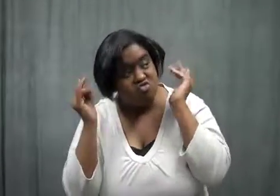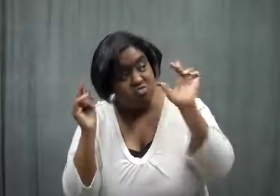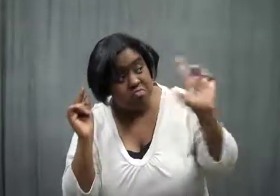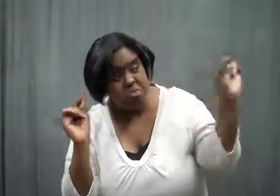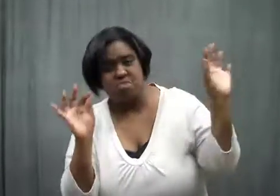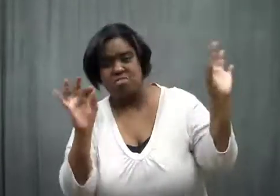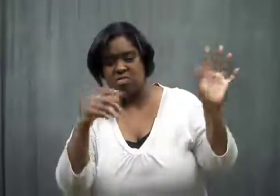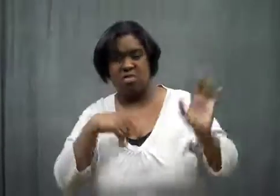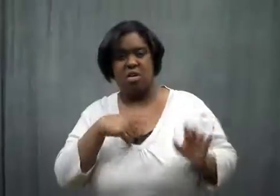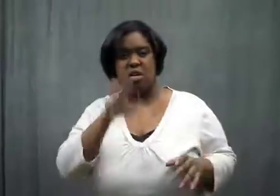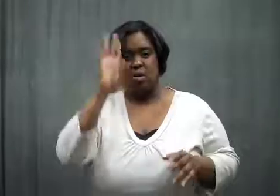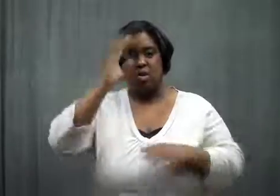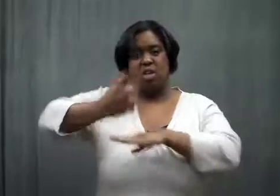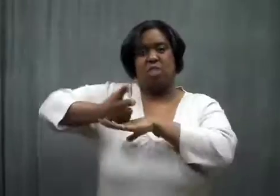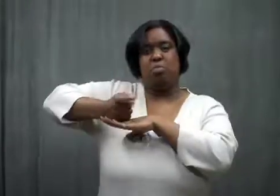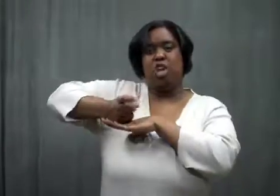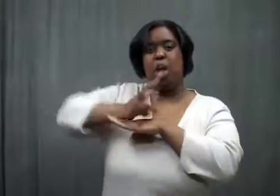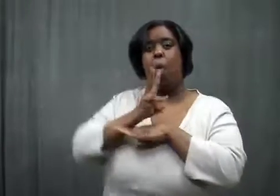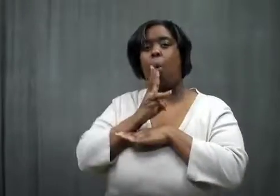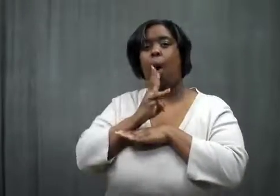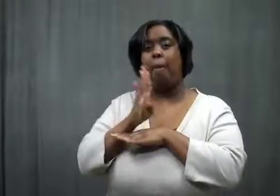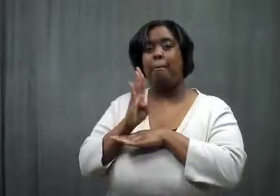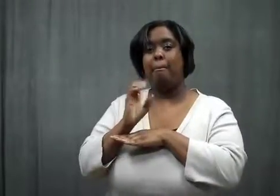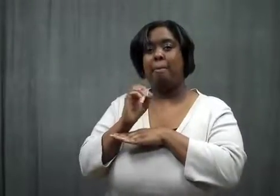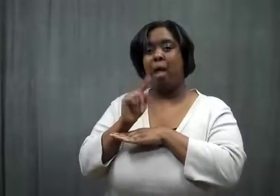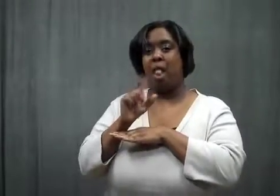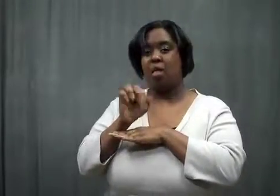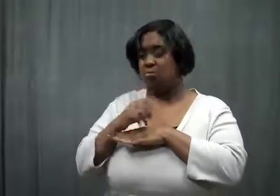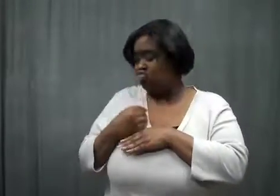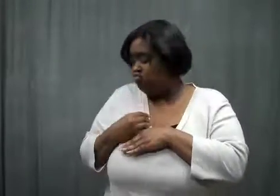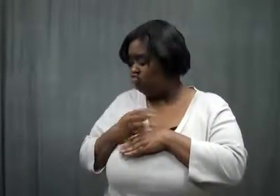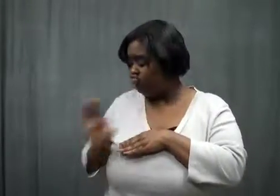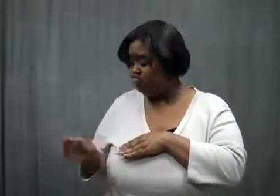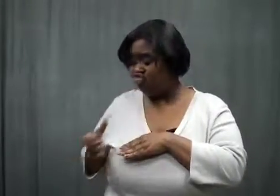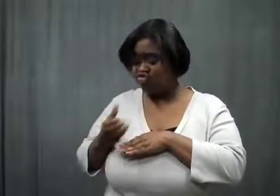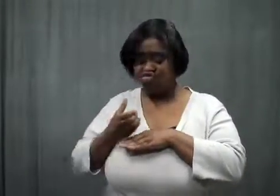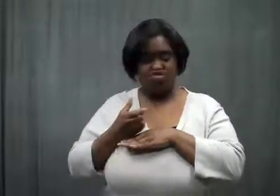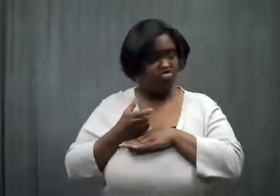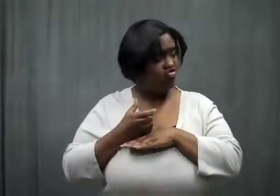She was gone. I picked up a spray bottle of water.